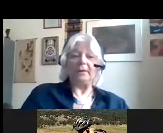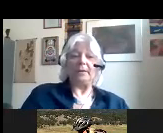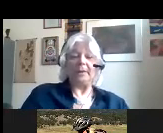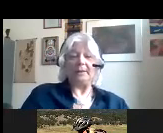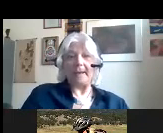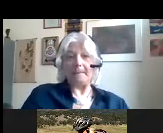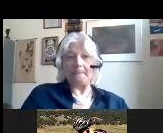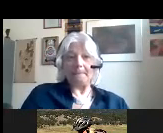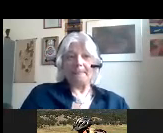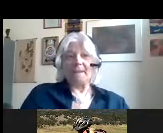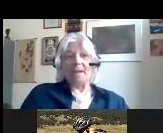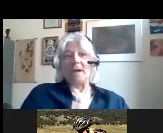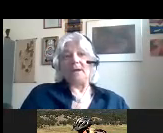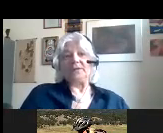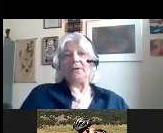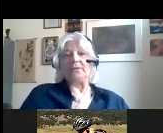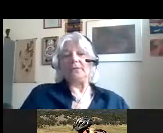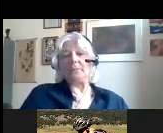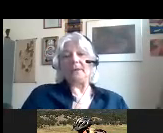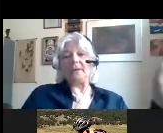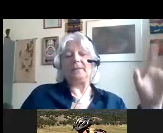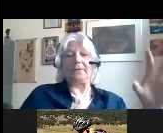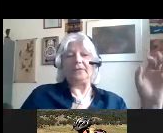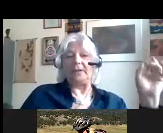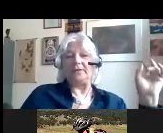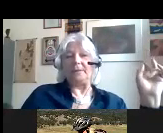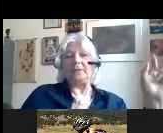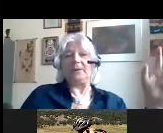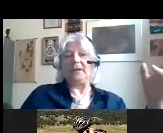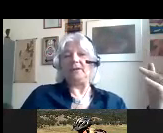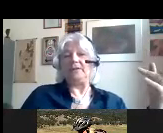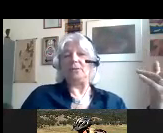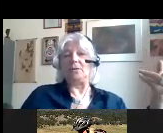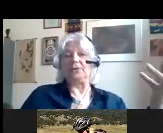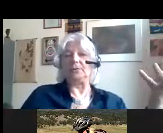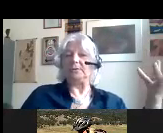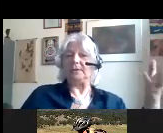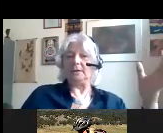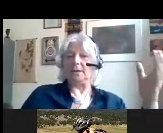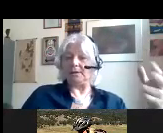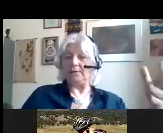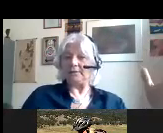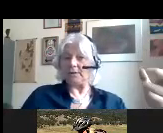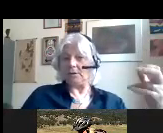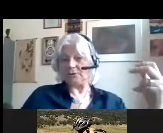So let's kind of take a peak at that. So the big difference tends to be between the individual cultures and collectivistic cultures